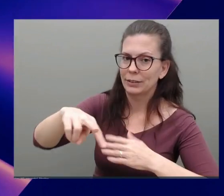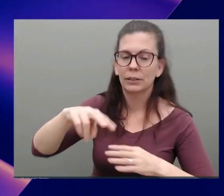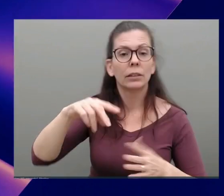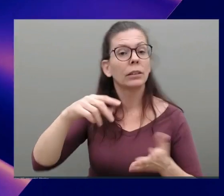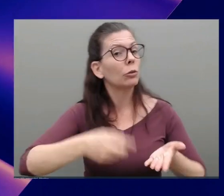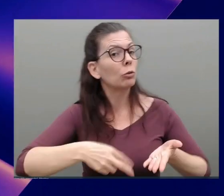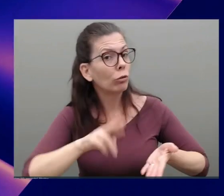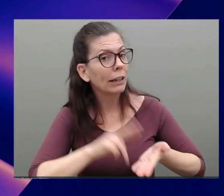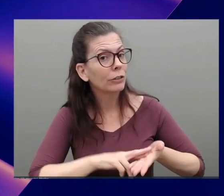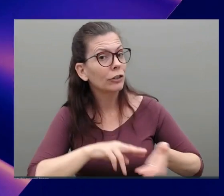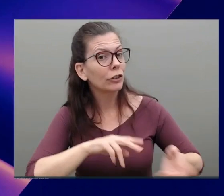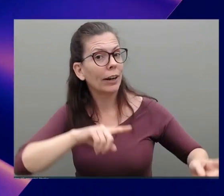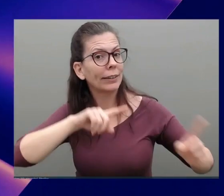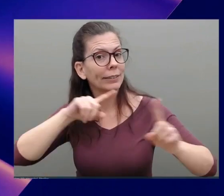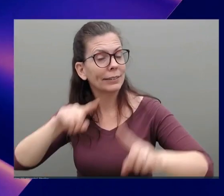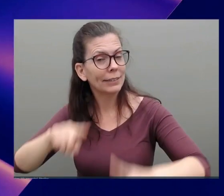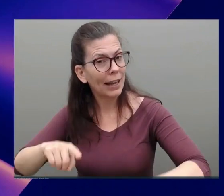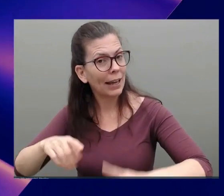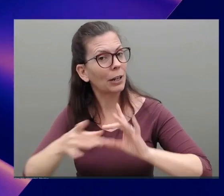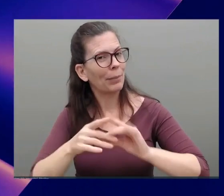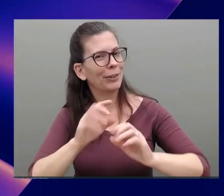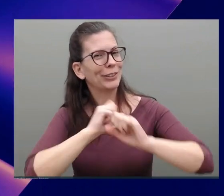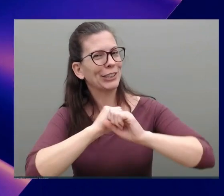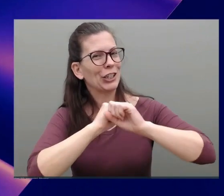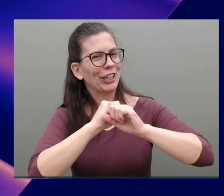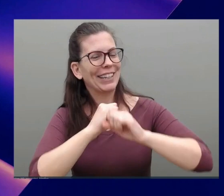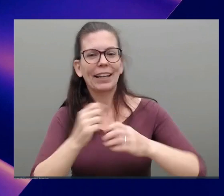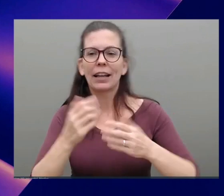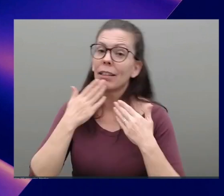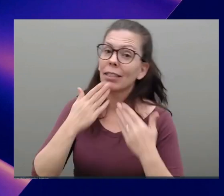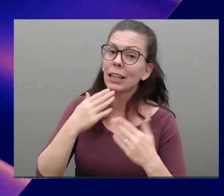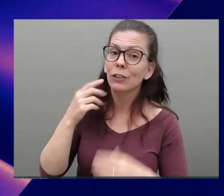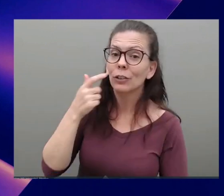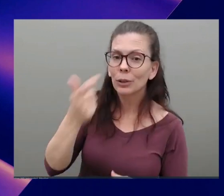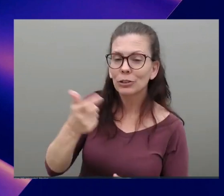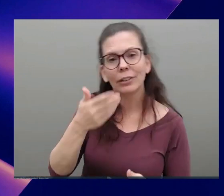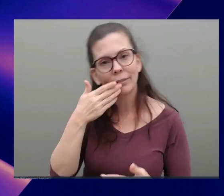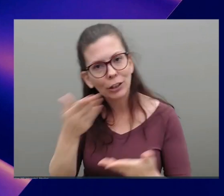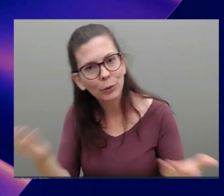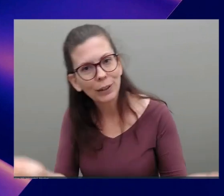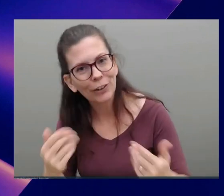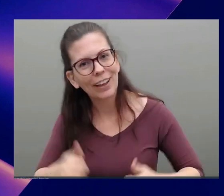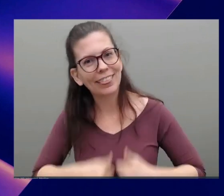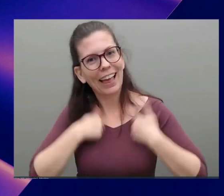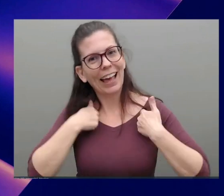It's all about security. And thanks for tuning in, Raf, thanks for being here live in New York at the AWS summit.